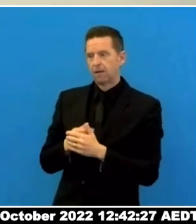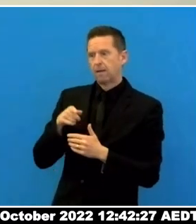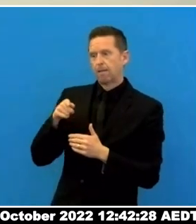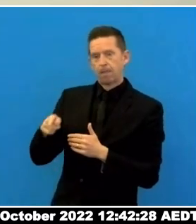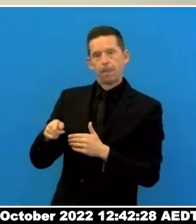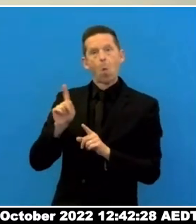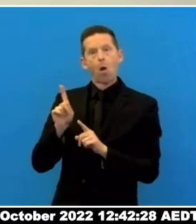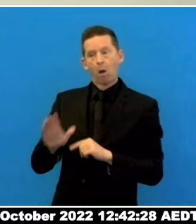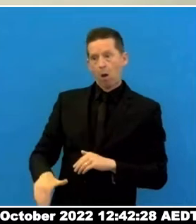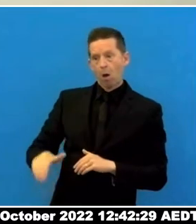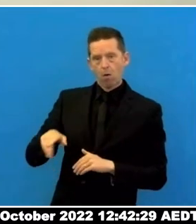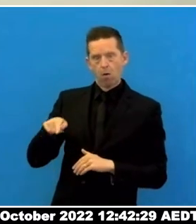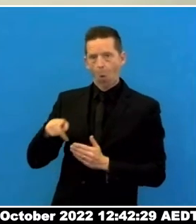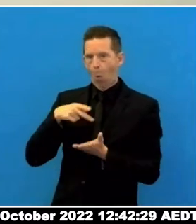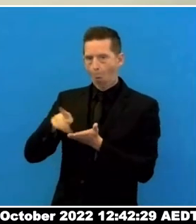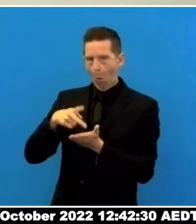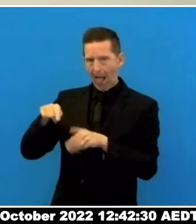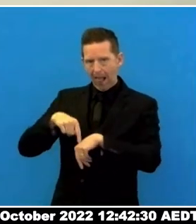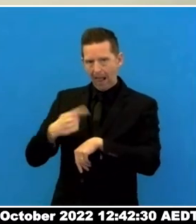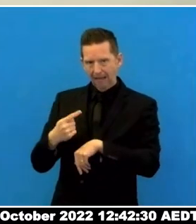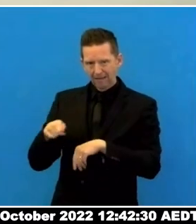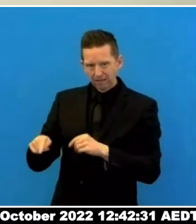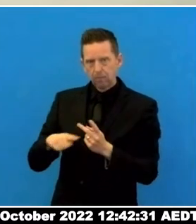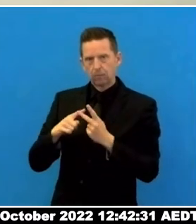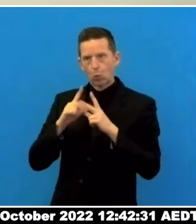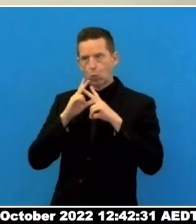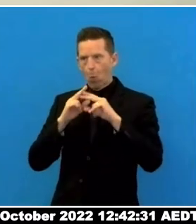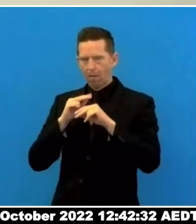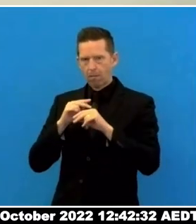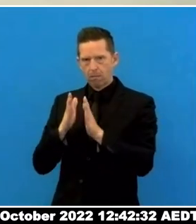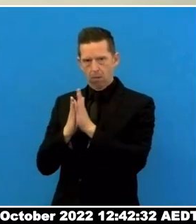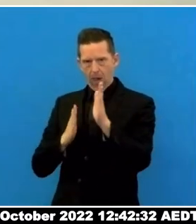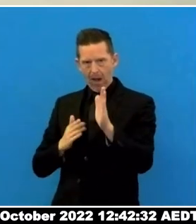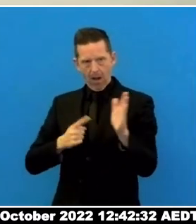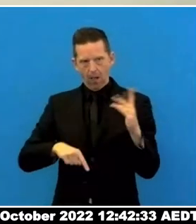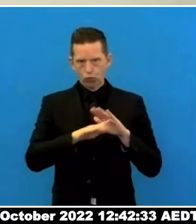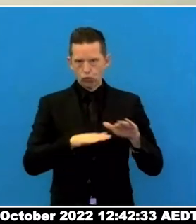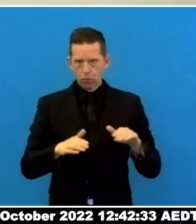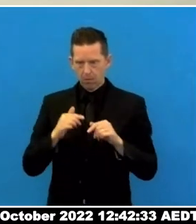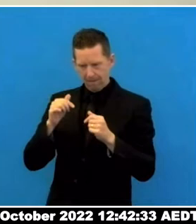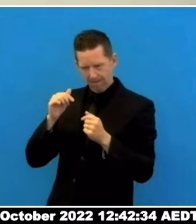than the other children in the family, and much later than was generally the case for the other kids in the families around him.